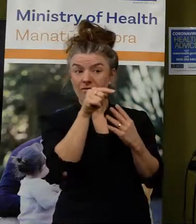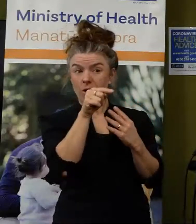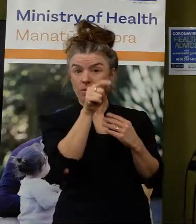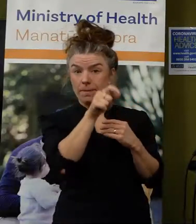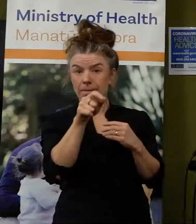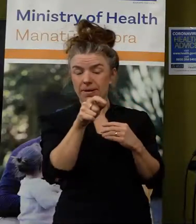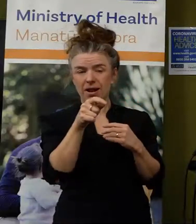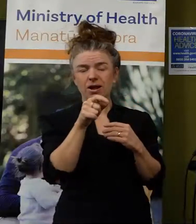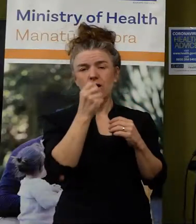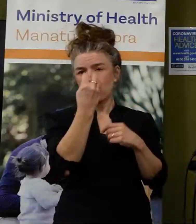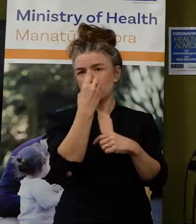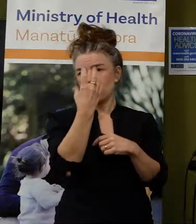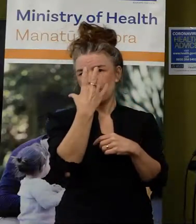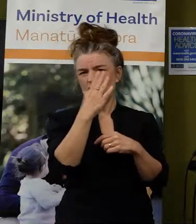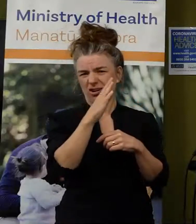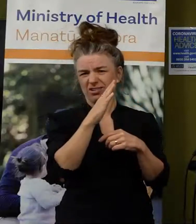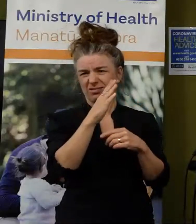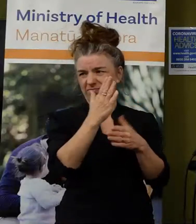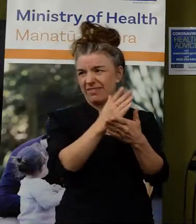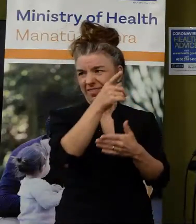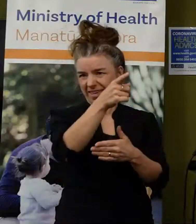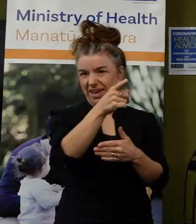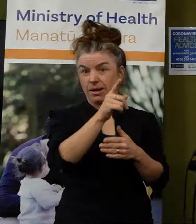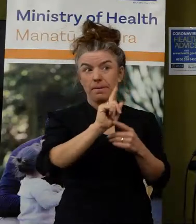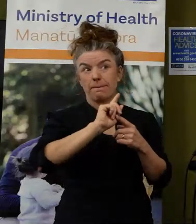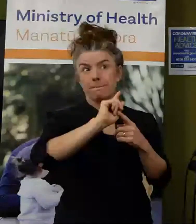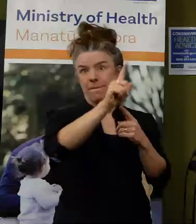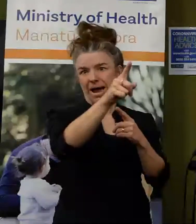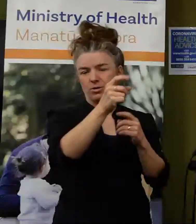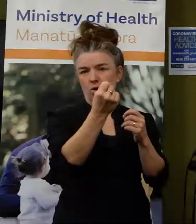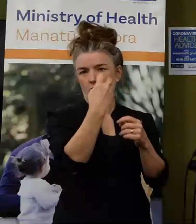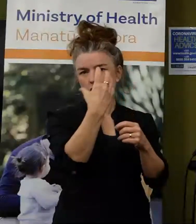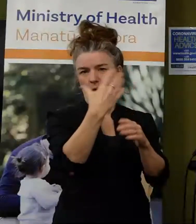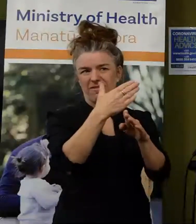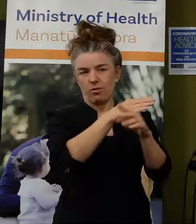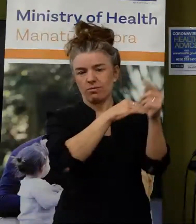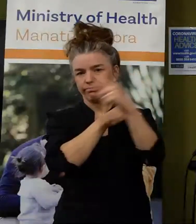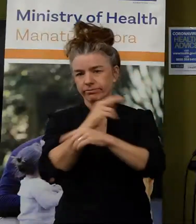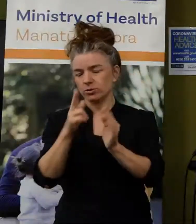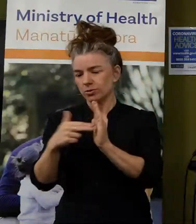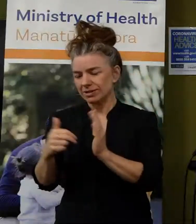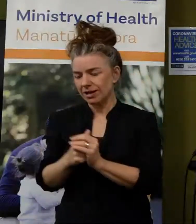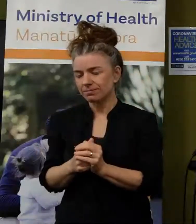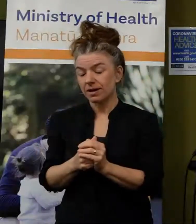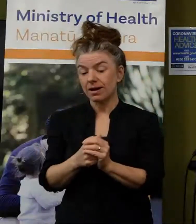and has returned there. And then there are four people being treated in hospital,